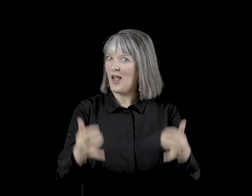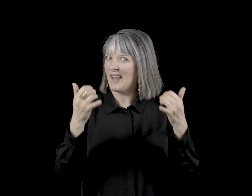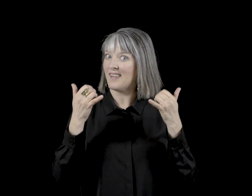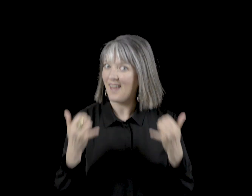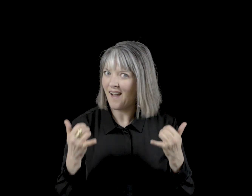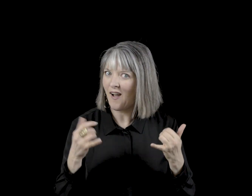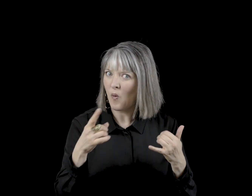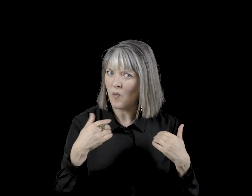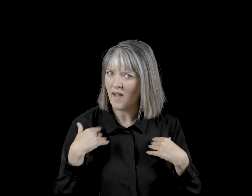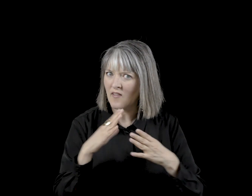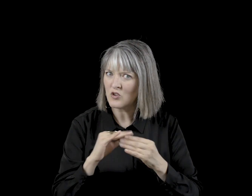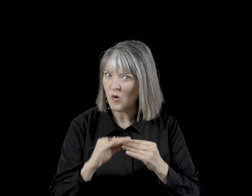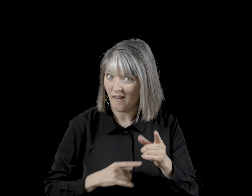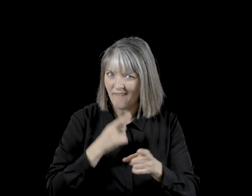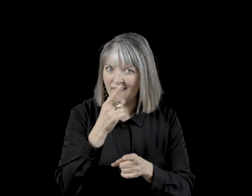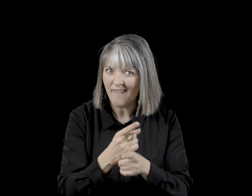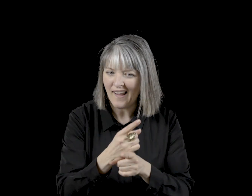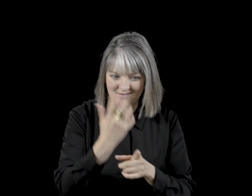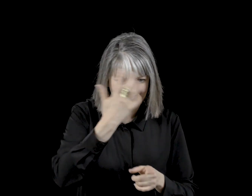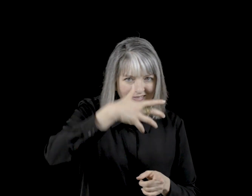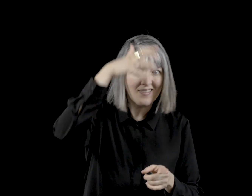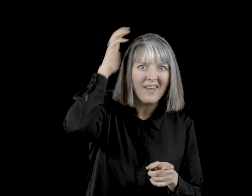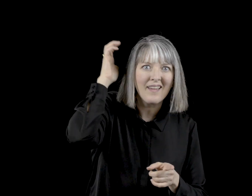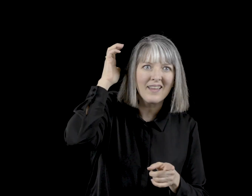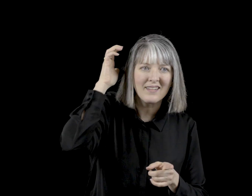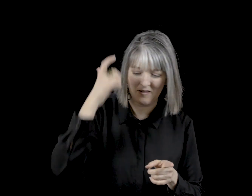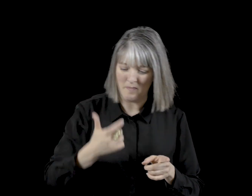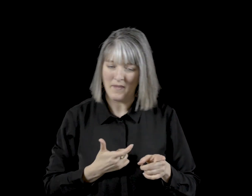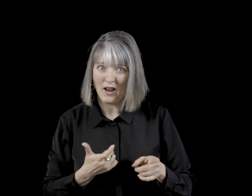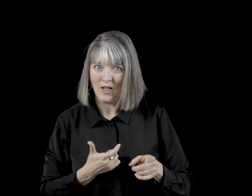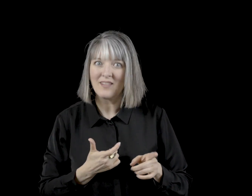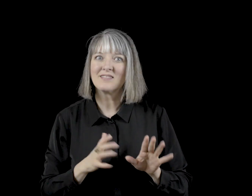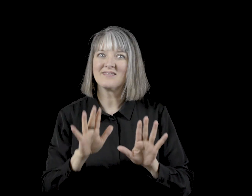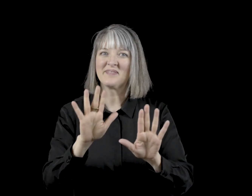Now you got the story right? You have the lion with it's medal.